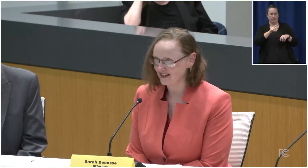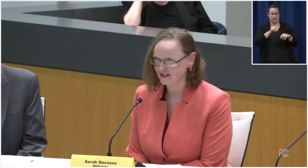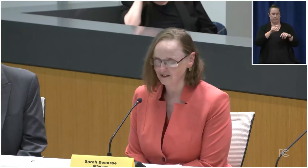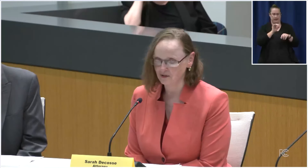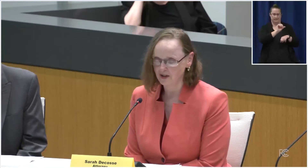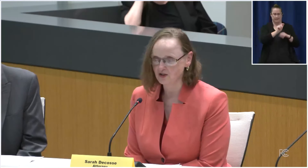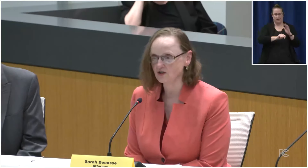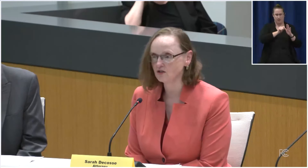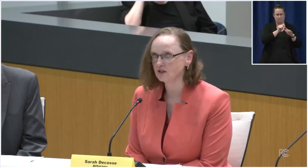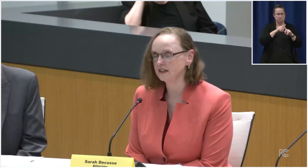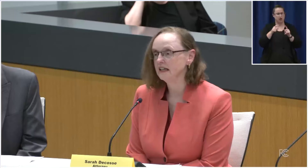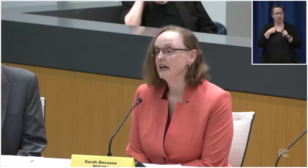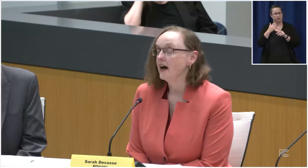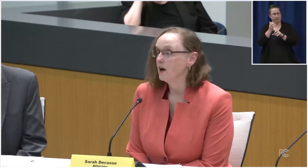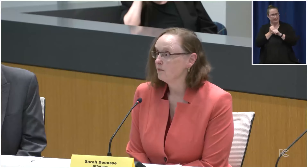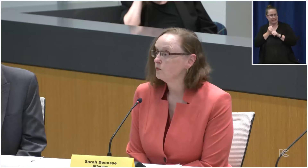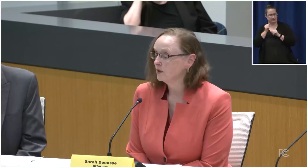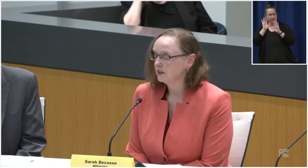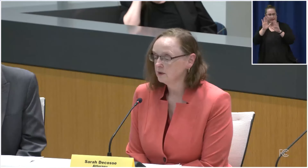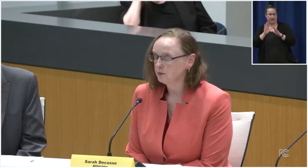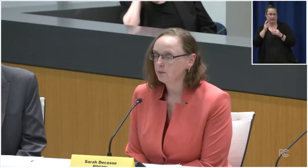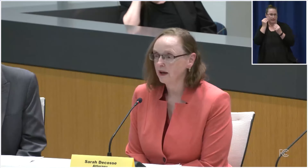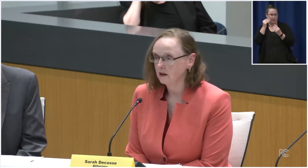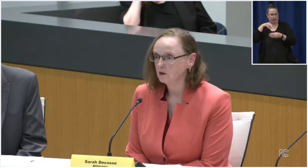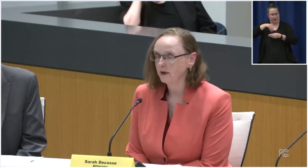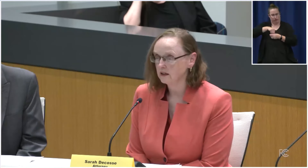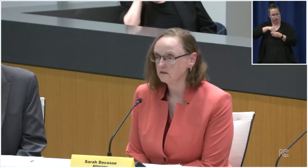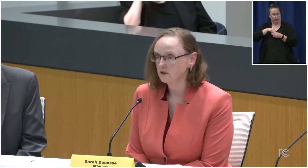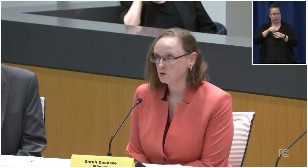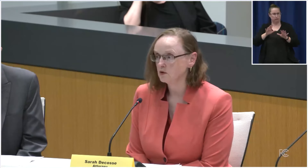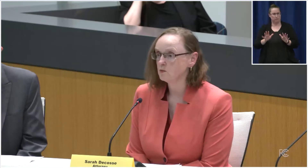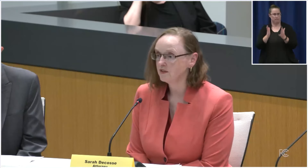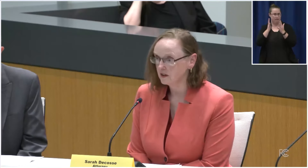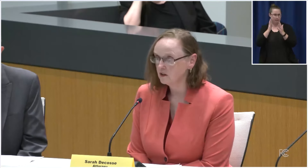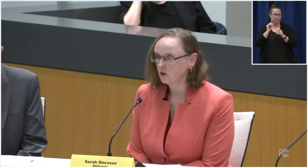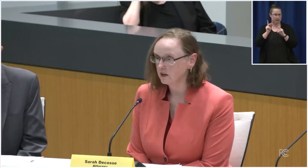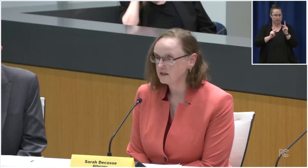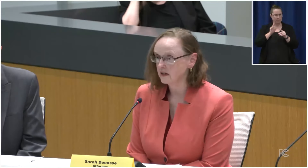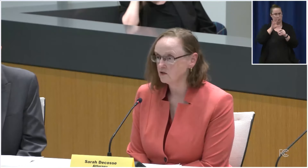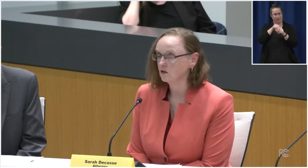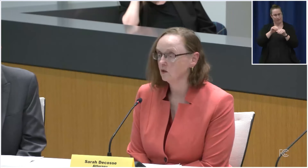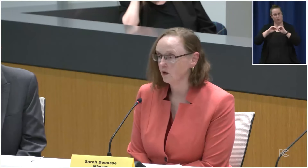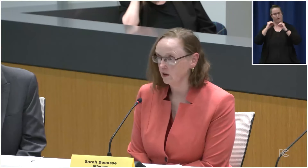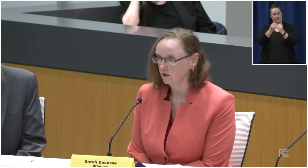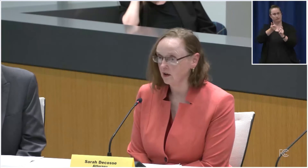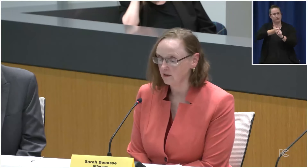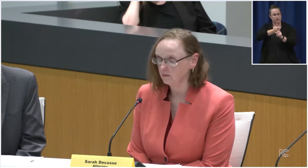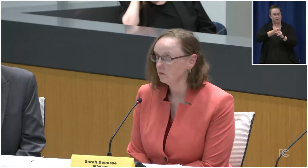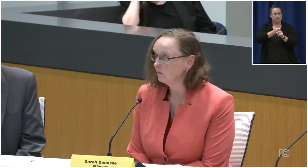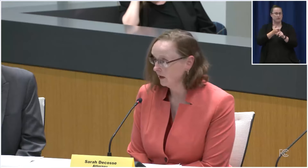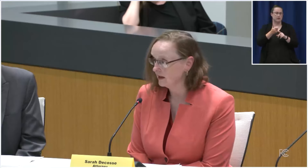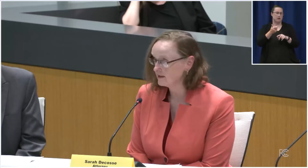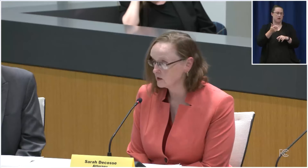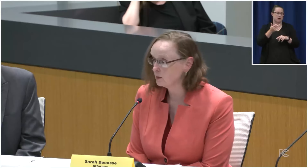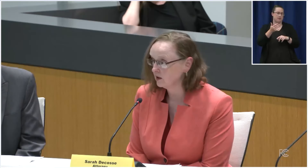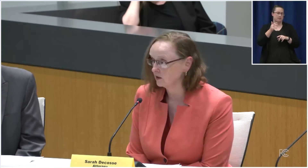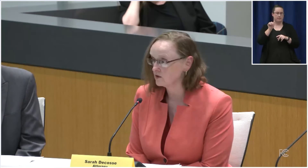IT REALLY AROSE AS I UNDERSTAND IT AND I WAS NOT WITH THEM AT THE TIME BUT WE HAVE RECEIVED SOME VERY